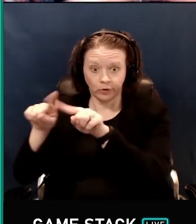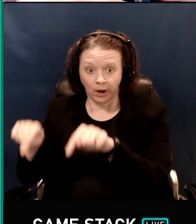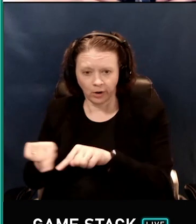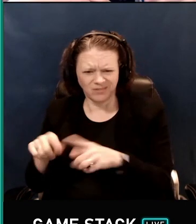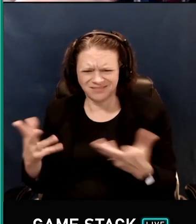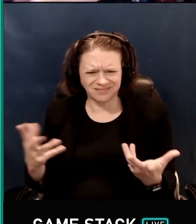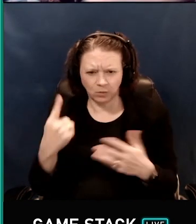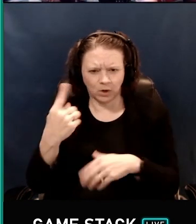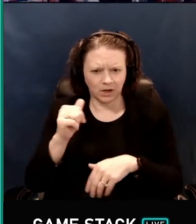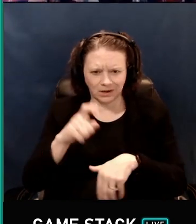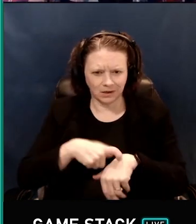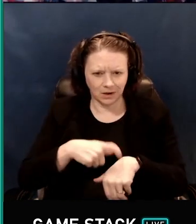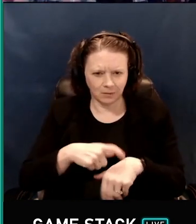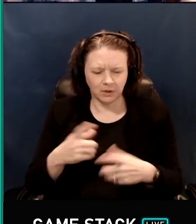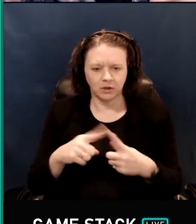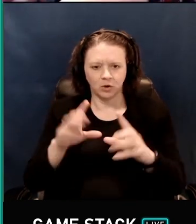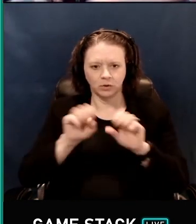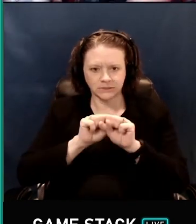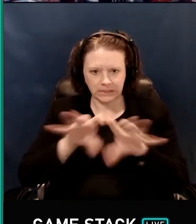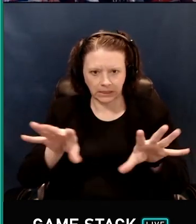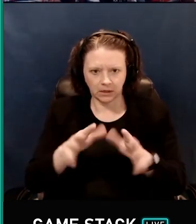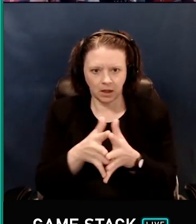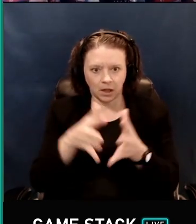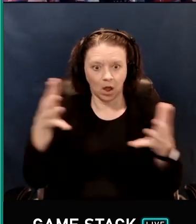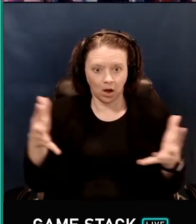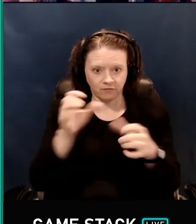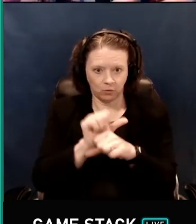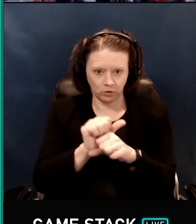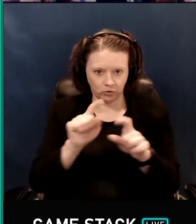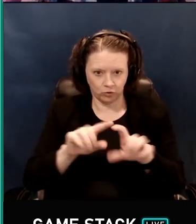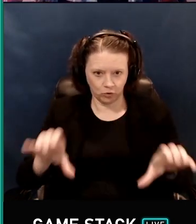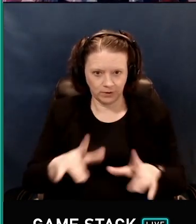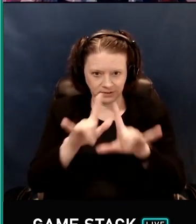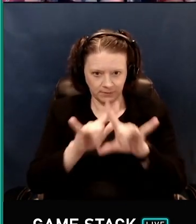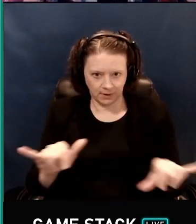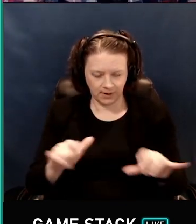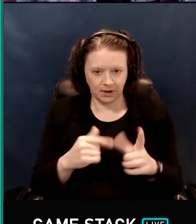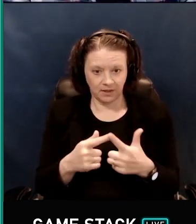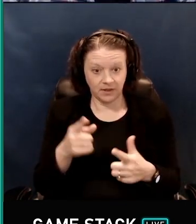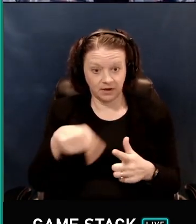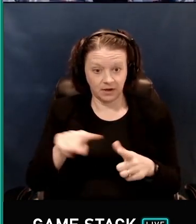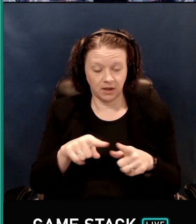that one. You actually send it a whole bunch of work to do and it manages to do it in parallel very very quickly for you.